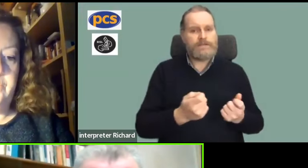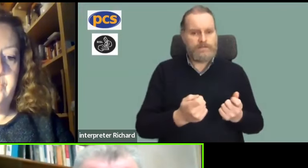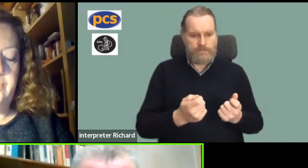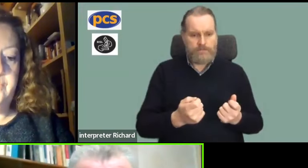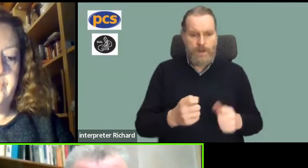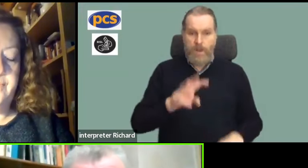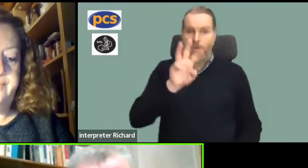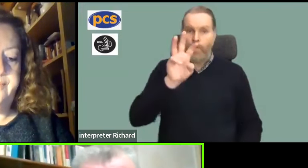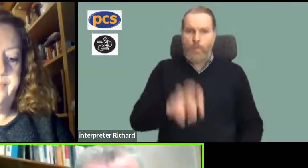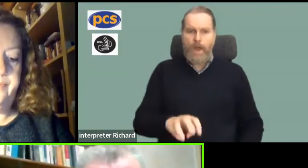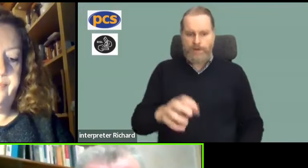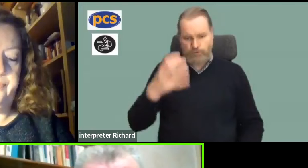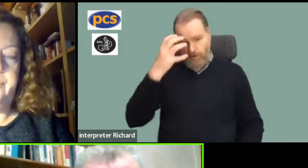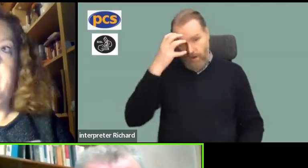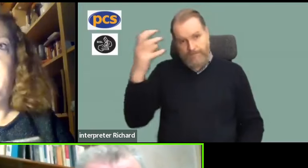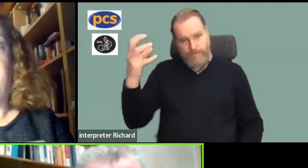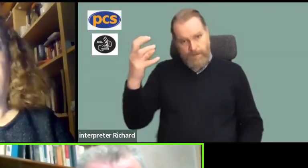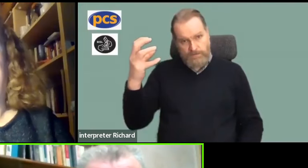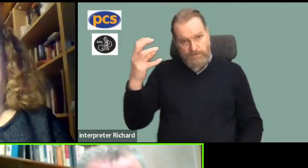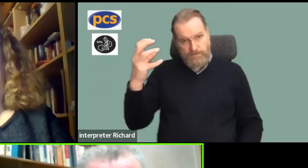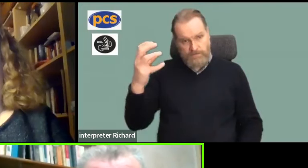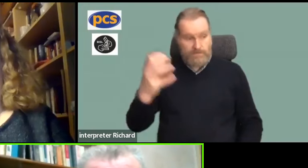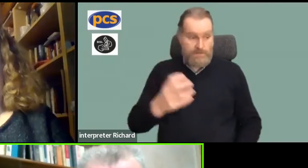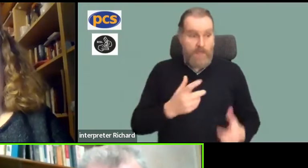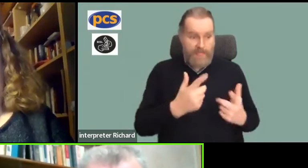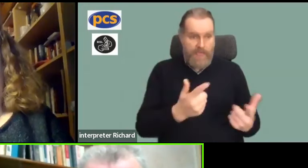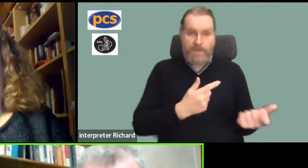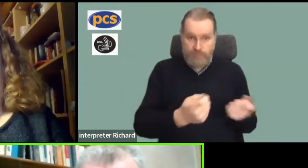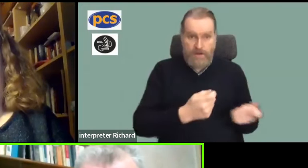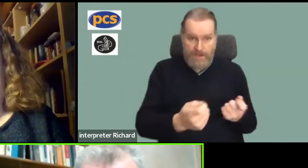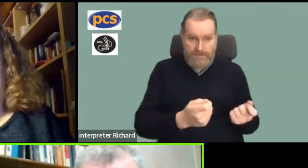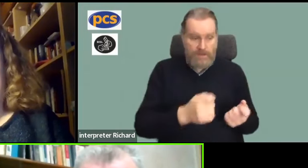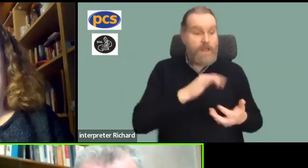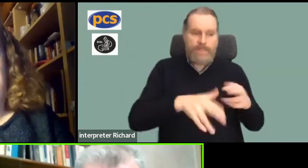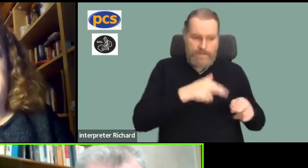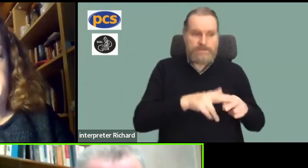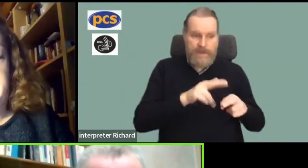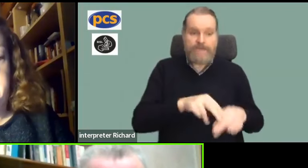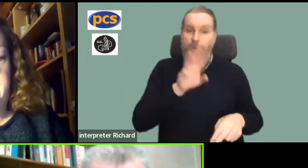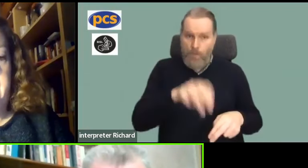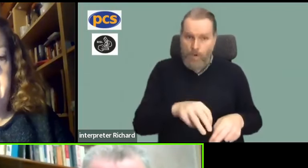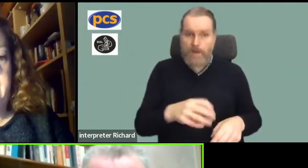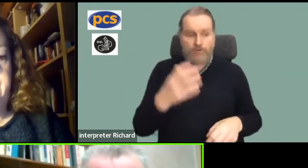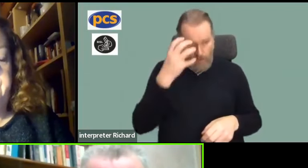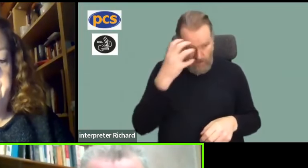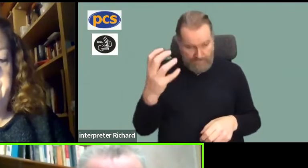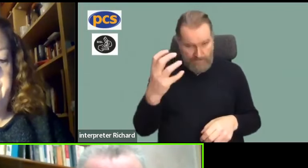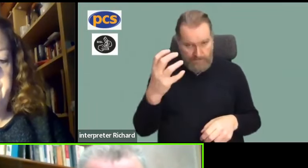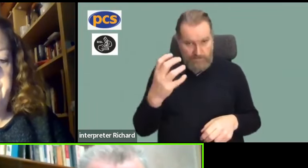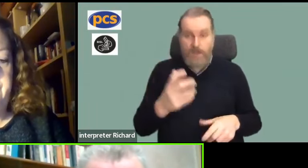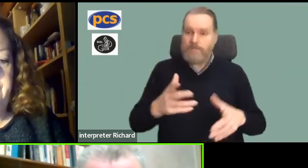lsh lsh Government, and it's a Welsh labor government, even though it labor government, even though with the staff on Street employed employed by Westminster, and again we have urged the welsh Government to